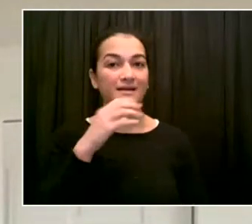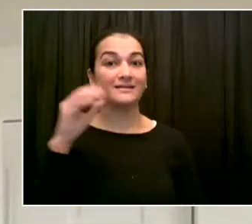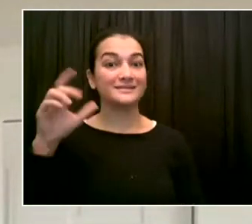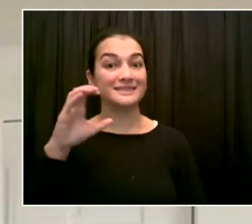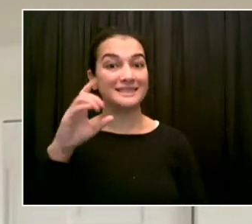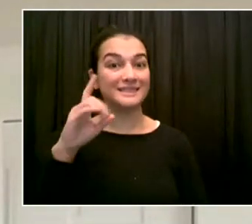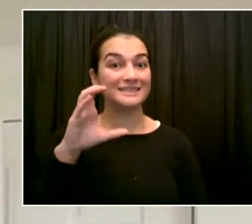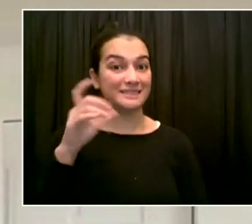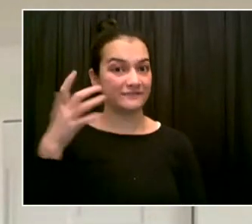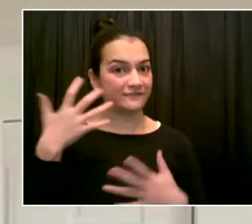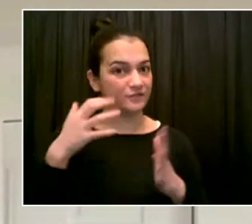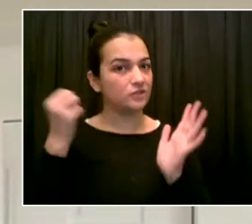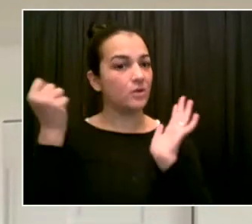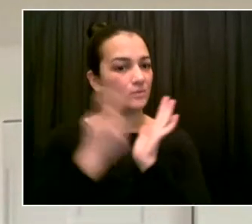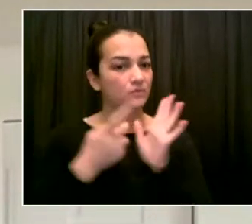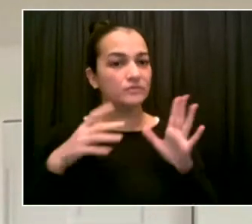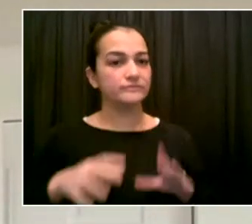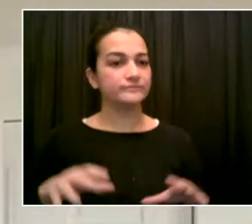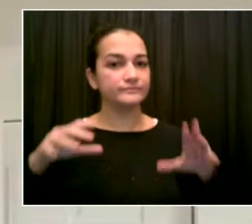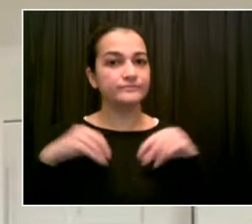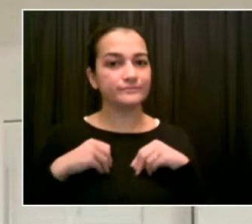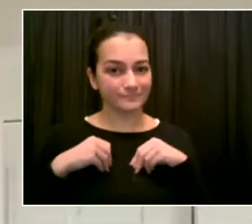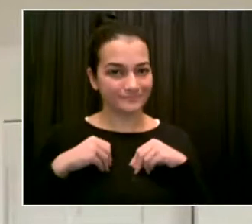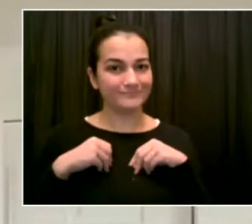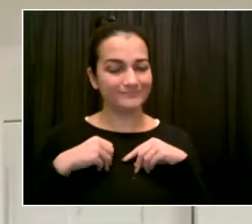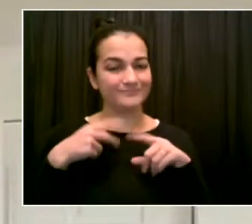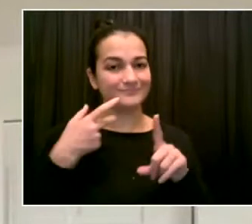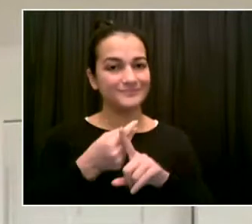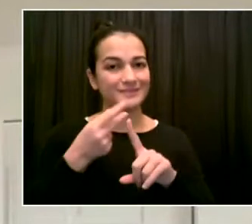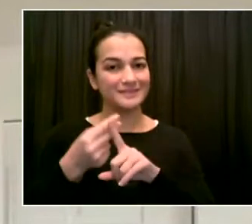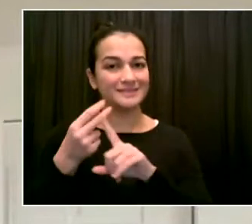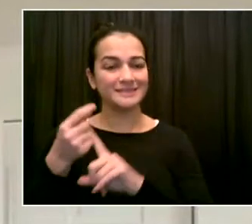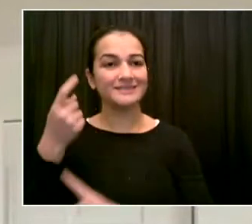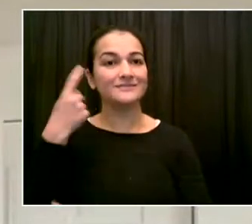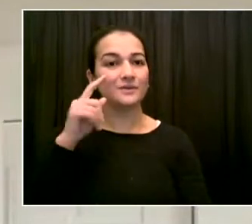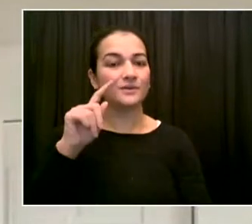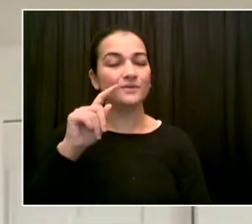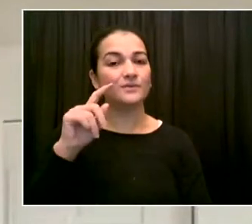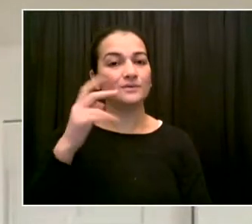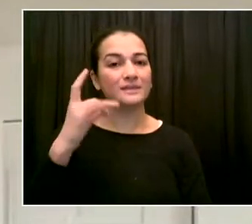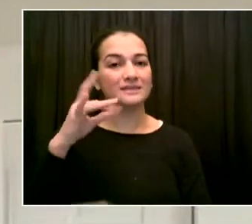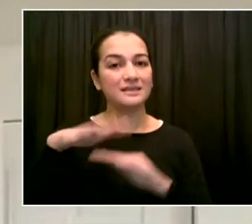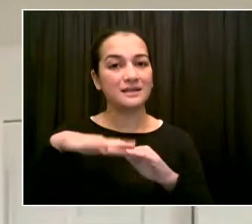SHOTS LAST WEEK, BOOSTERS ARE NOW AVAILABLE TO ALL